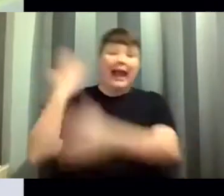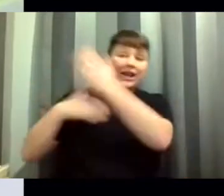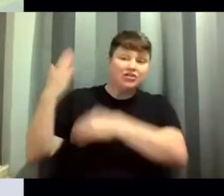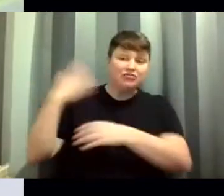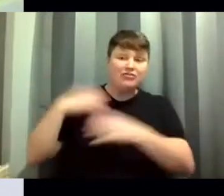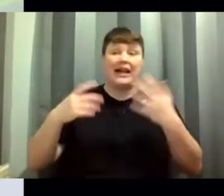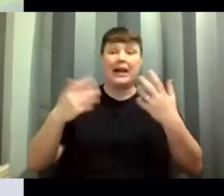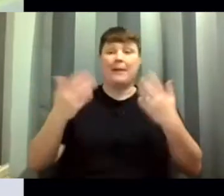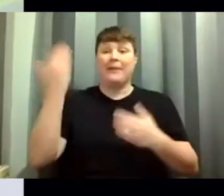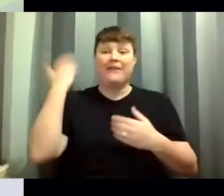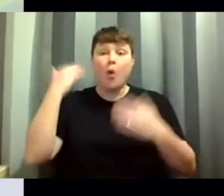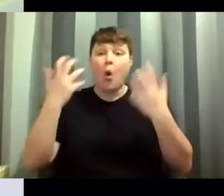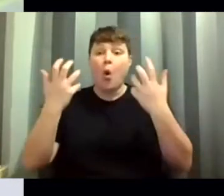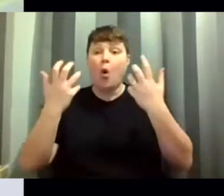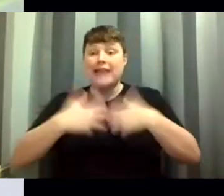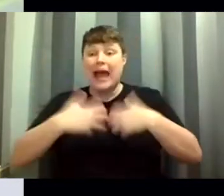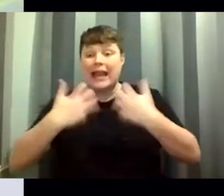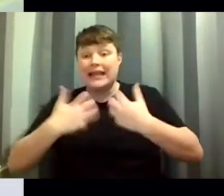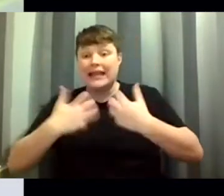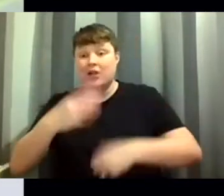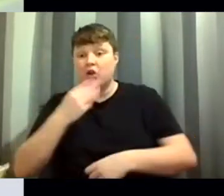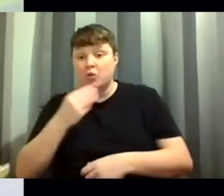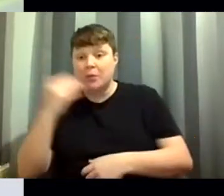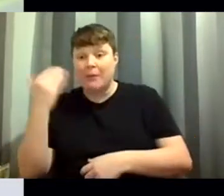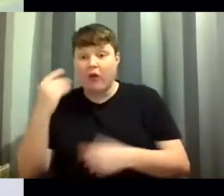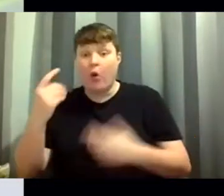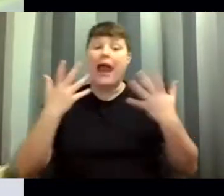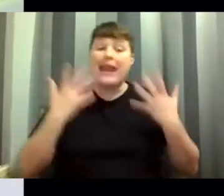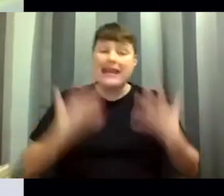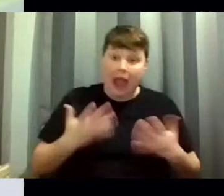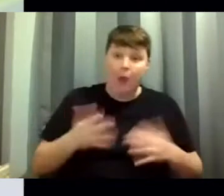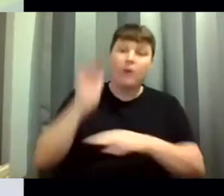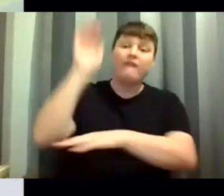have been used and are being used, and some of the future techniques planned as well.